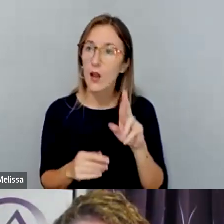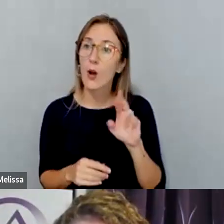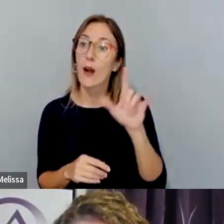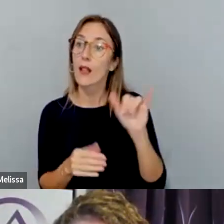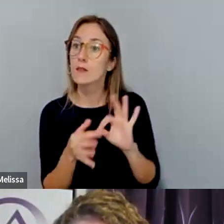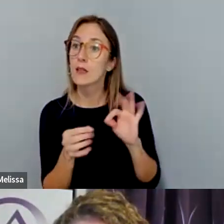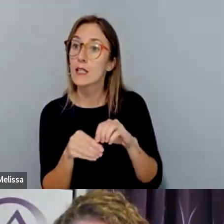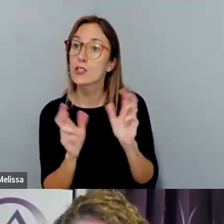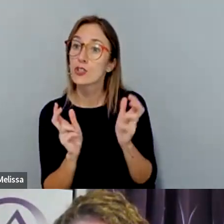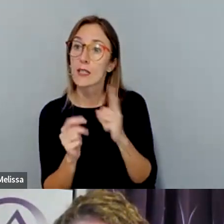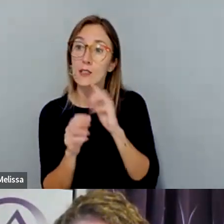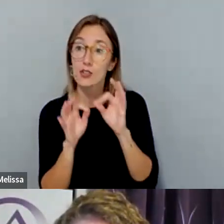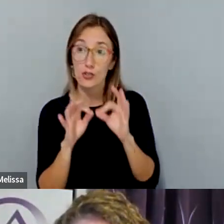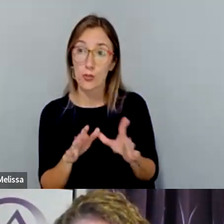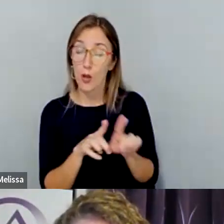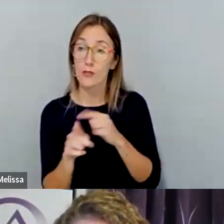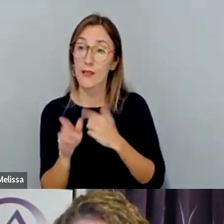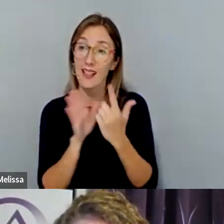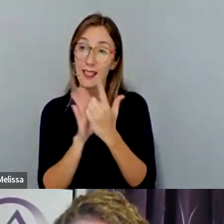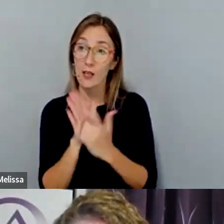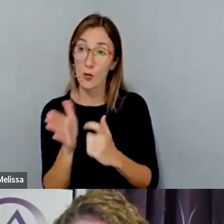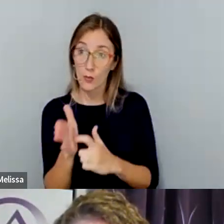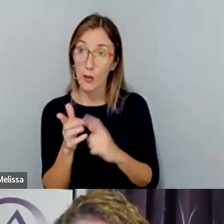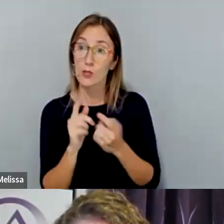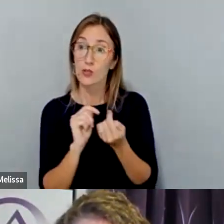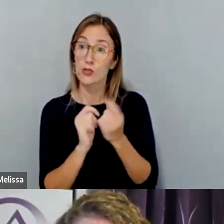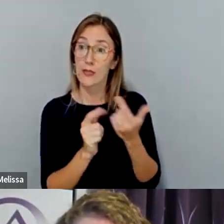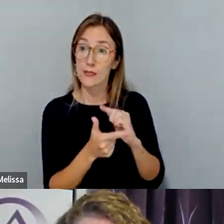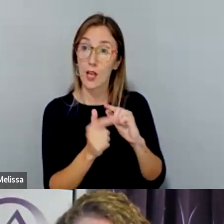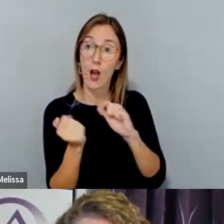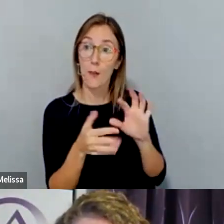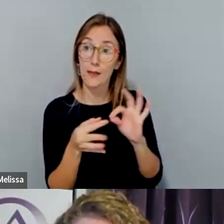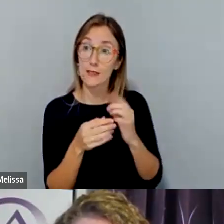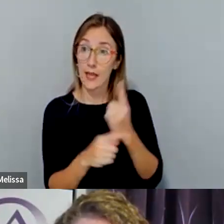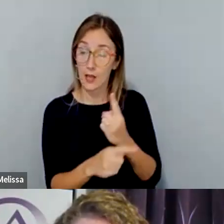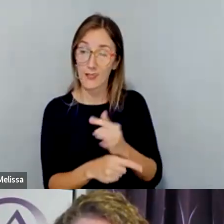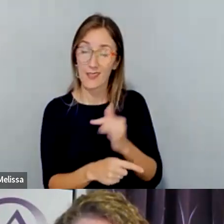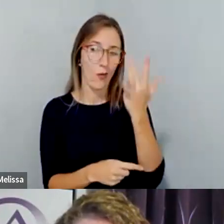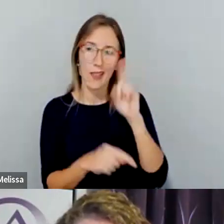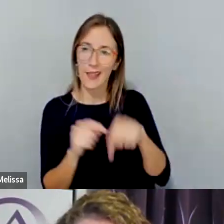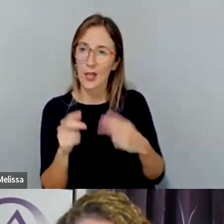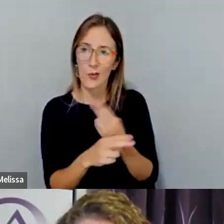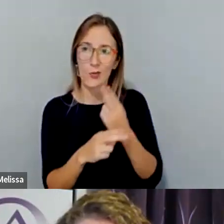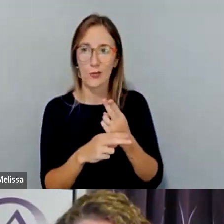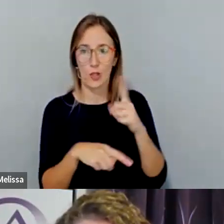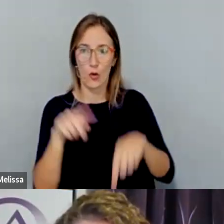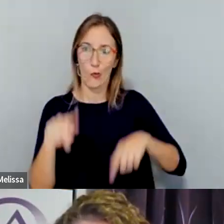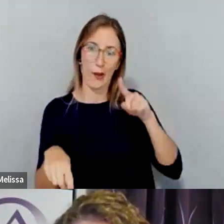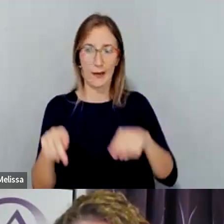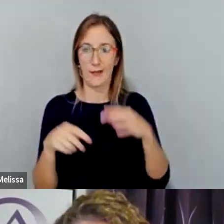preemptively give you this opening. Before we go, really just that in the chat, interpreters also